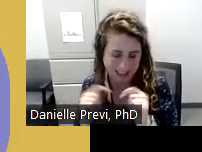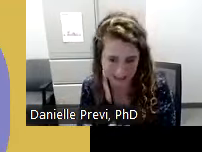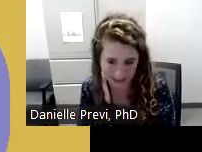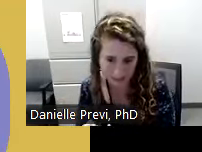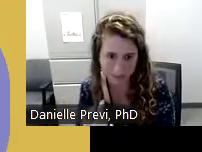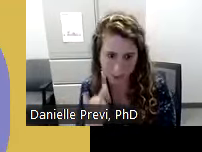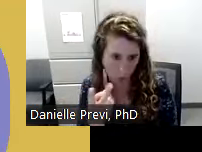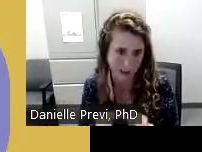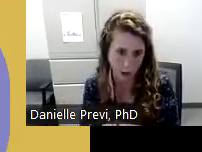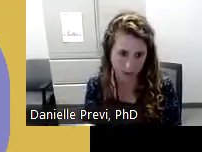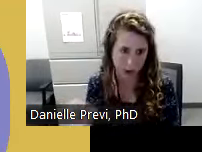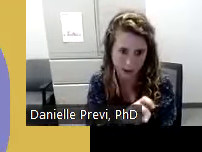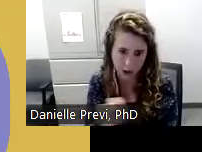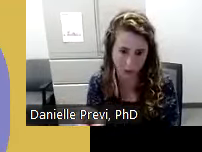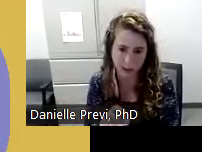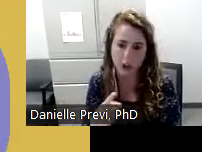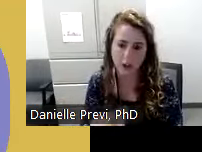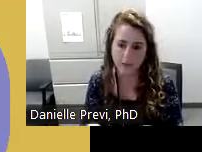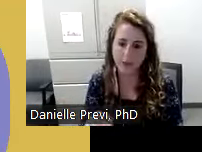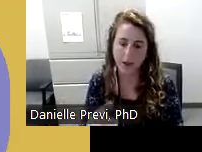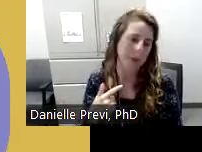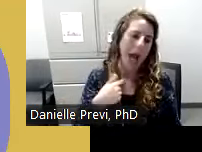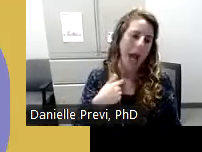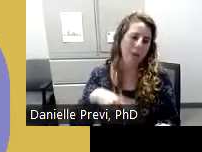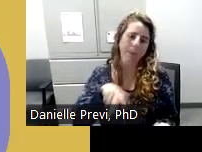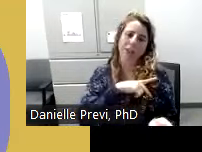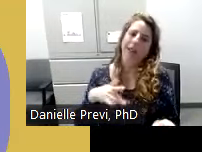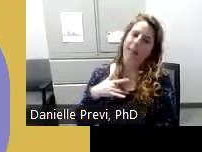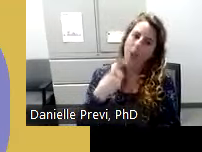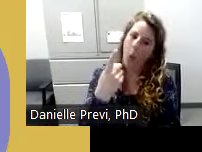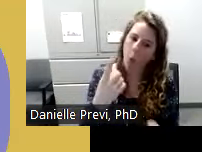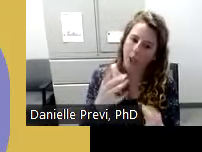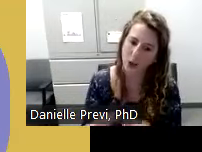agencies that might request a team, which means two interpreters who will switch off at certain